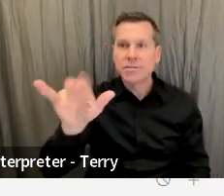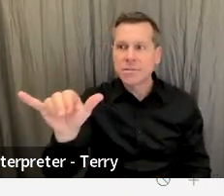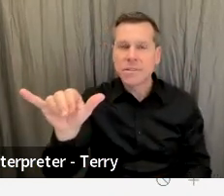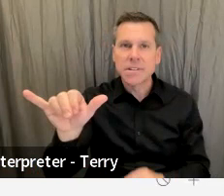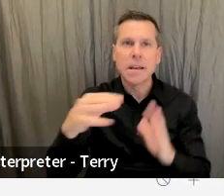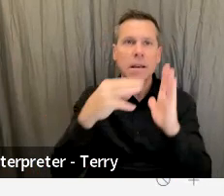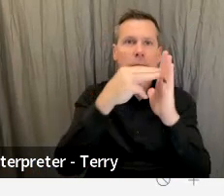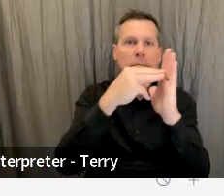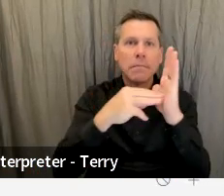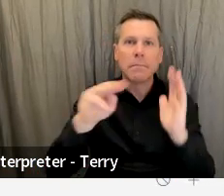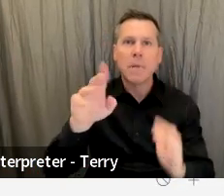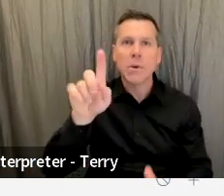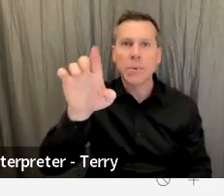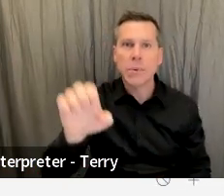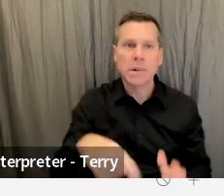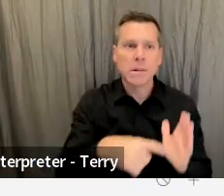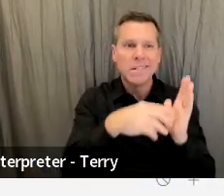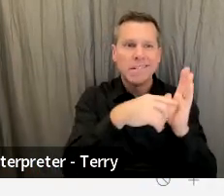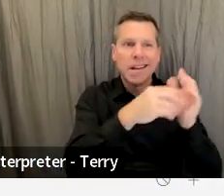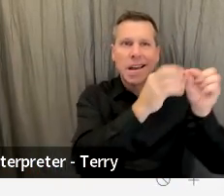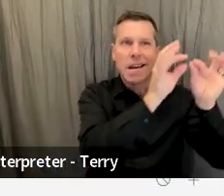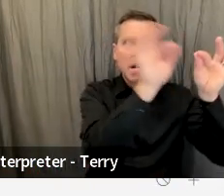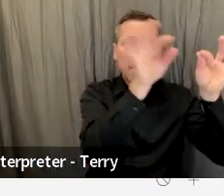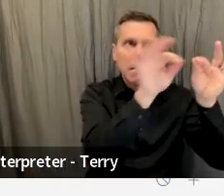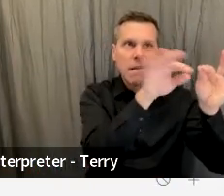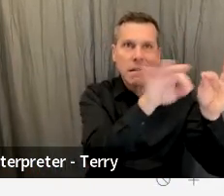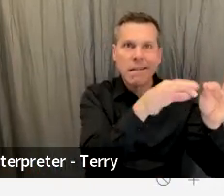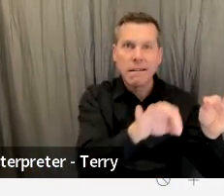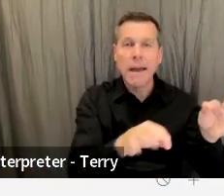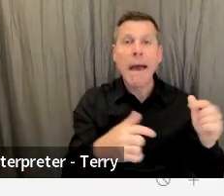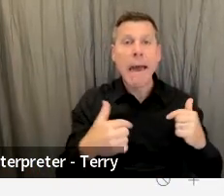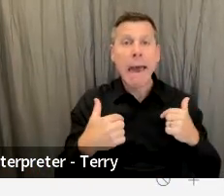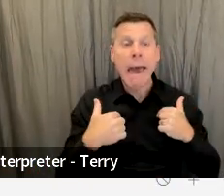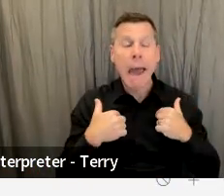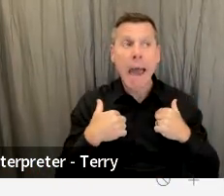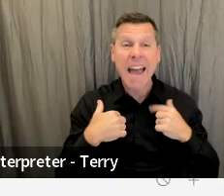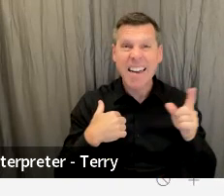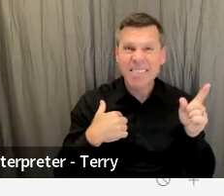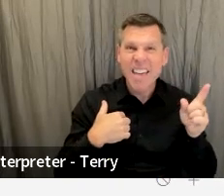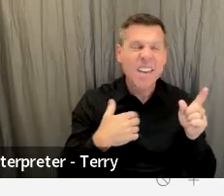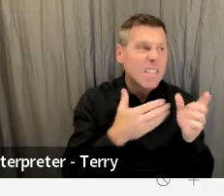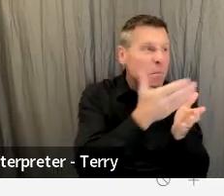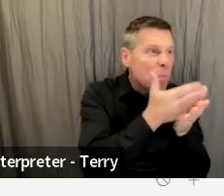what I was primarily responsible for were gathering these different pieces. And so